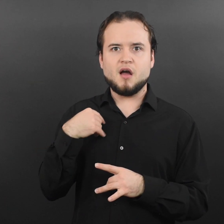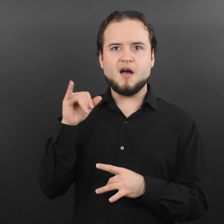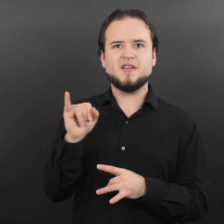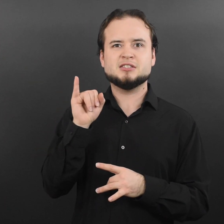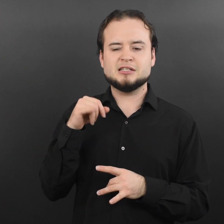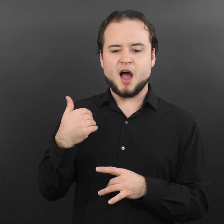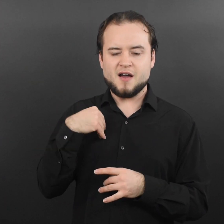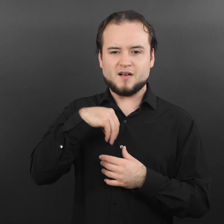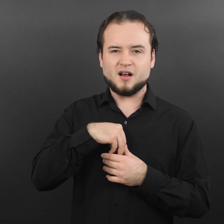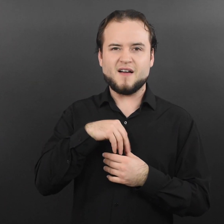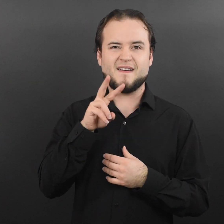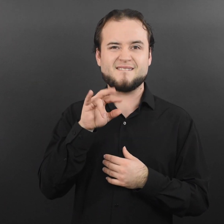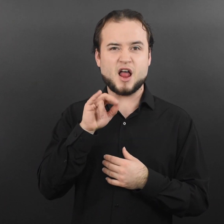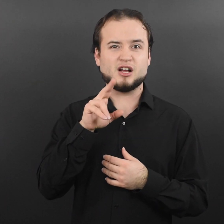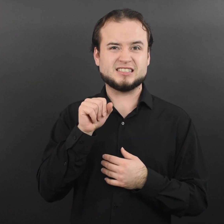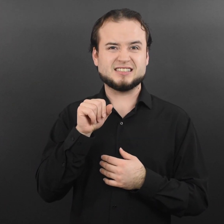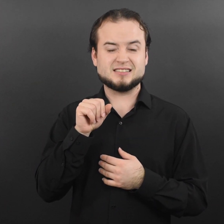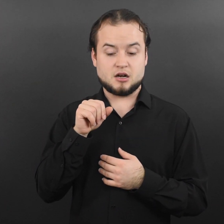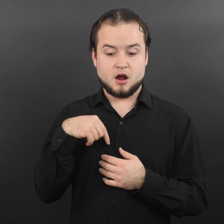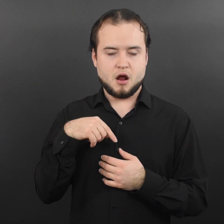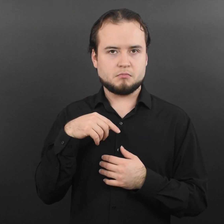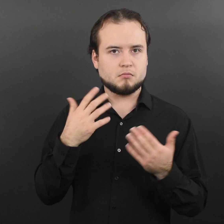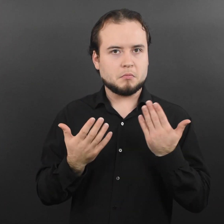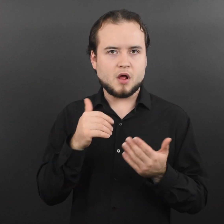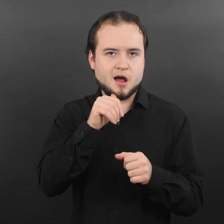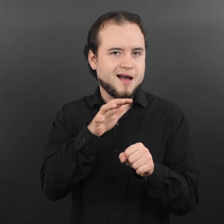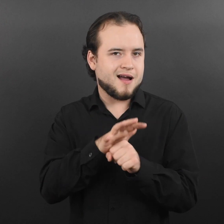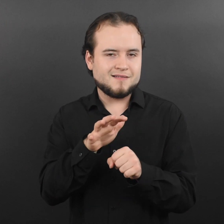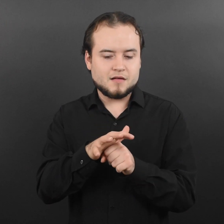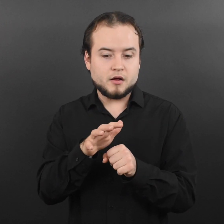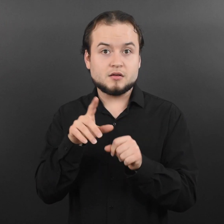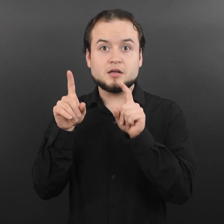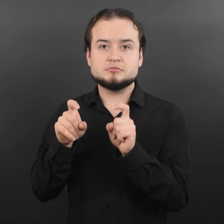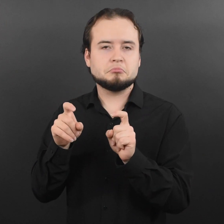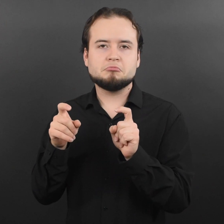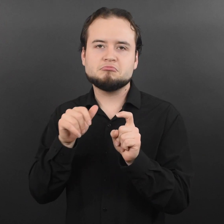Taking two tests over time can help make sure you check at the right time.